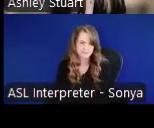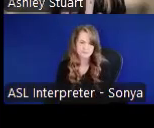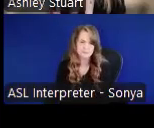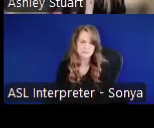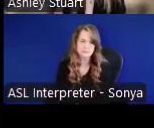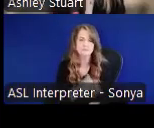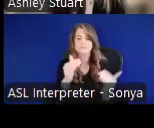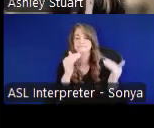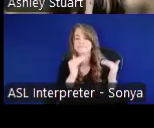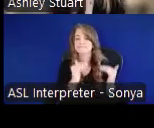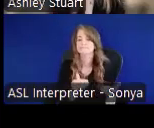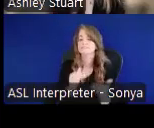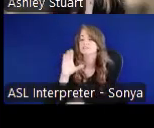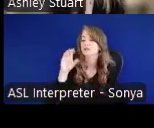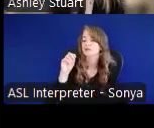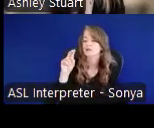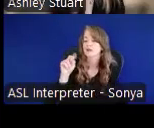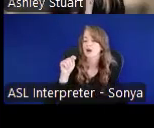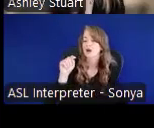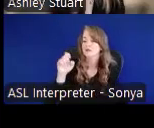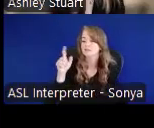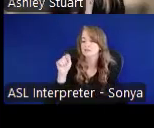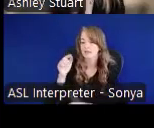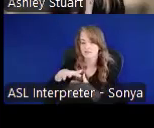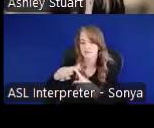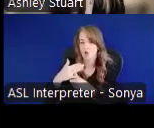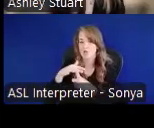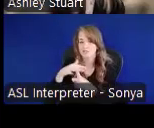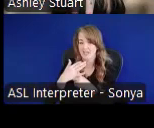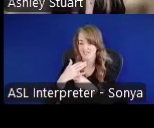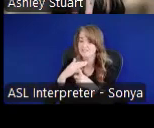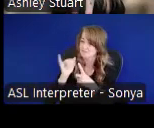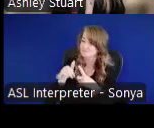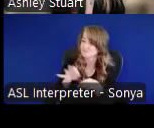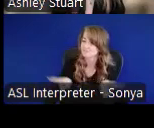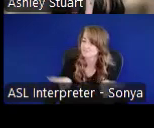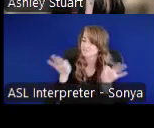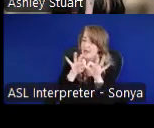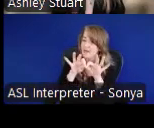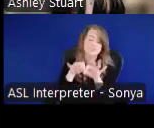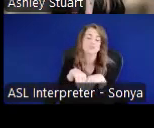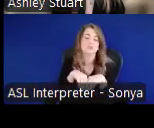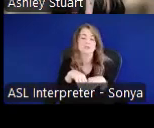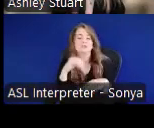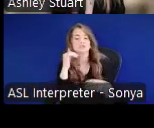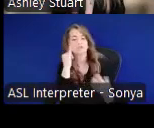The context is also and. Something that matters. So tantrums that seem to not have